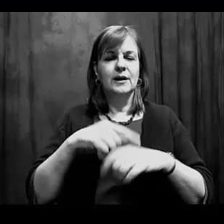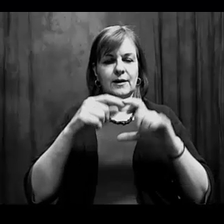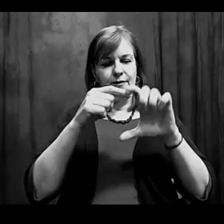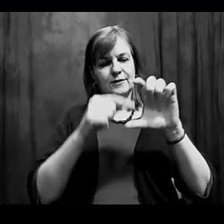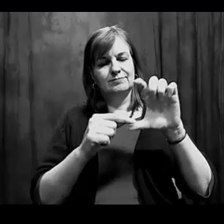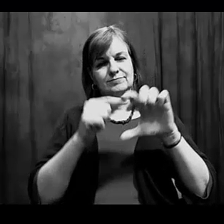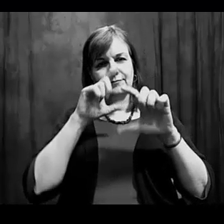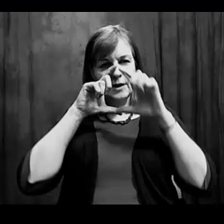the